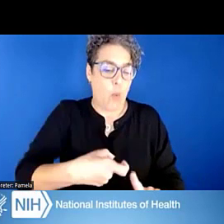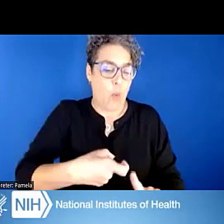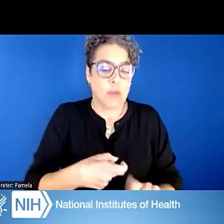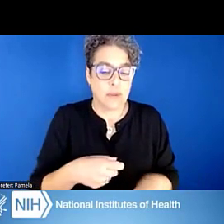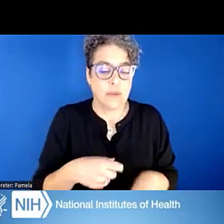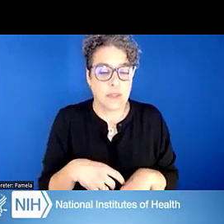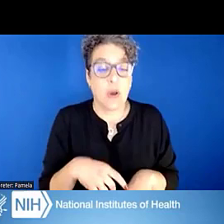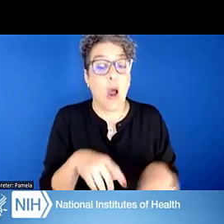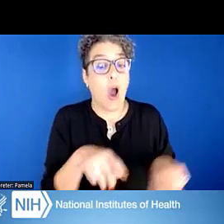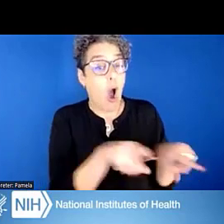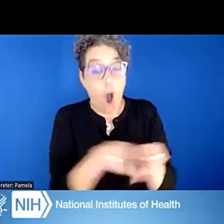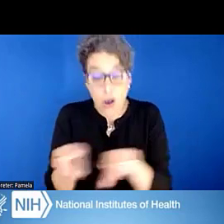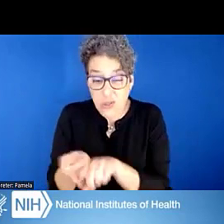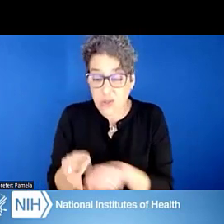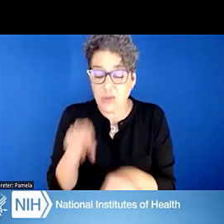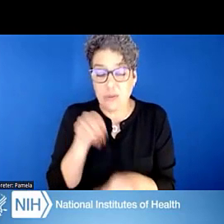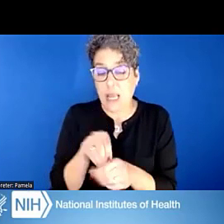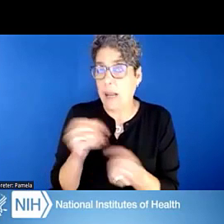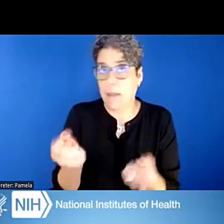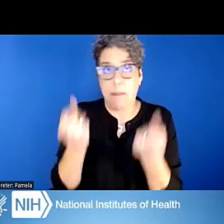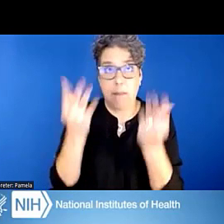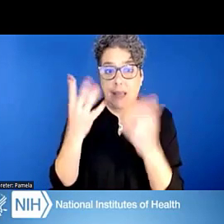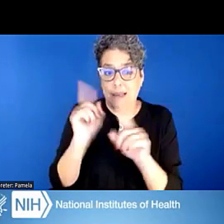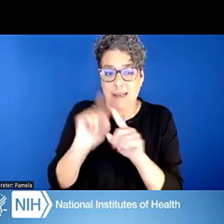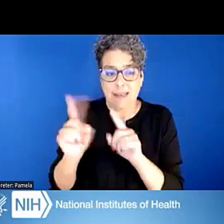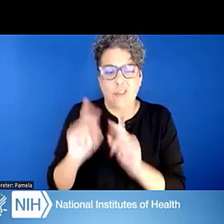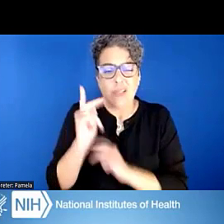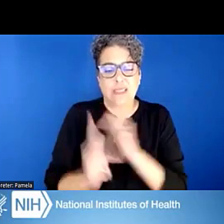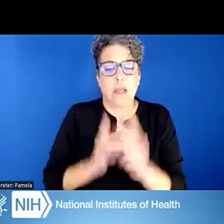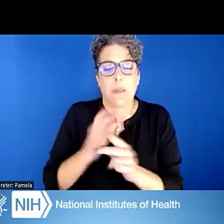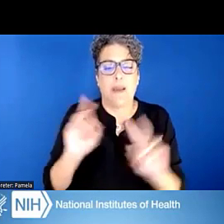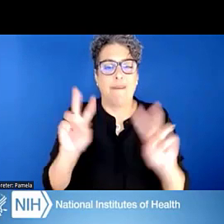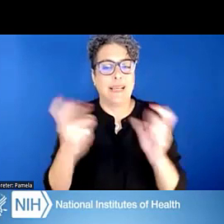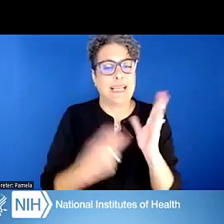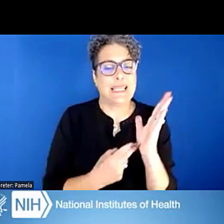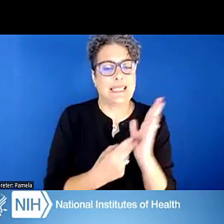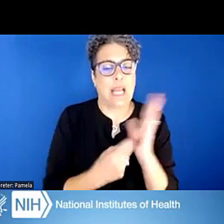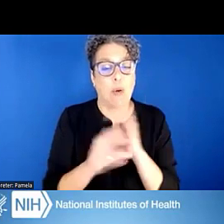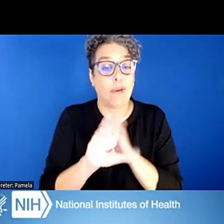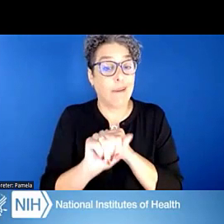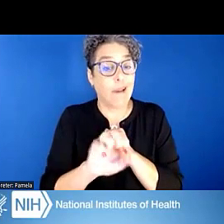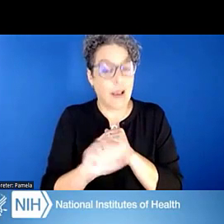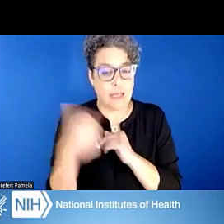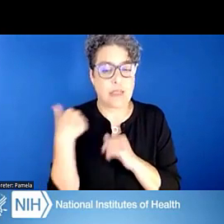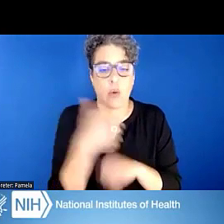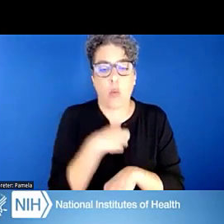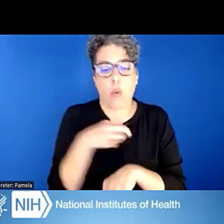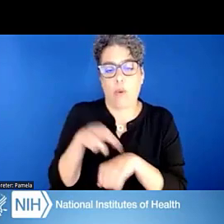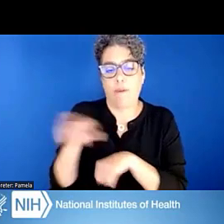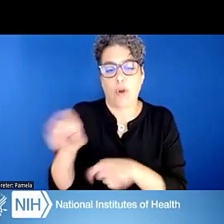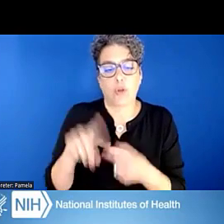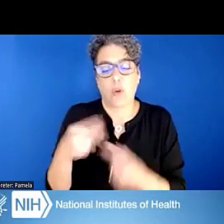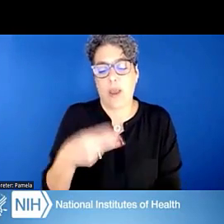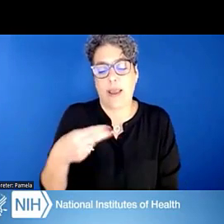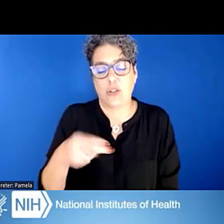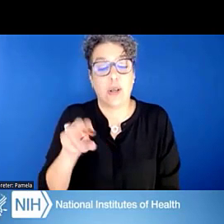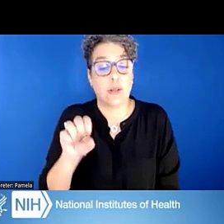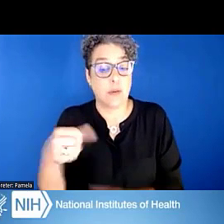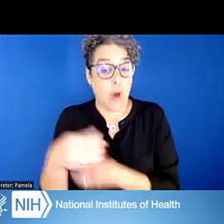And also, in many different types of integrity cases, we may refer the case to the HHS Office of the Inspector General, or OIG.